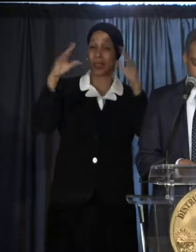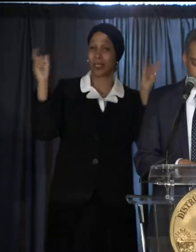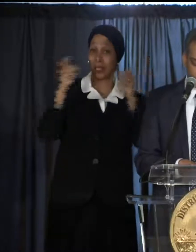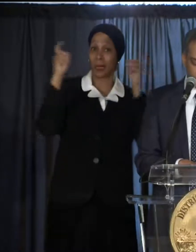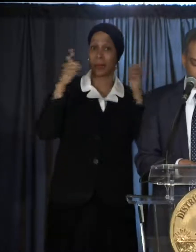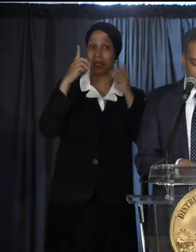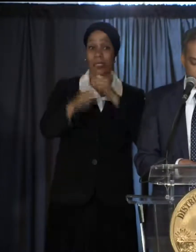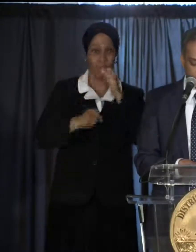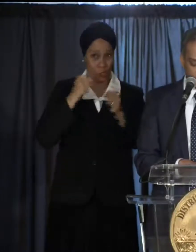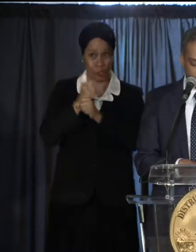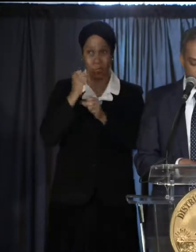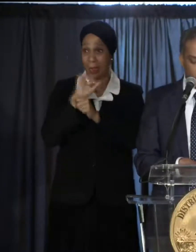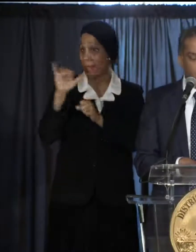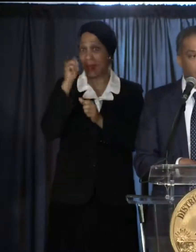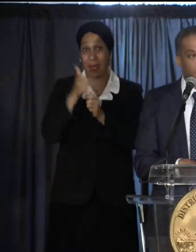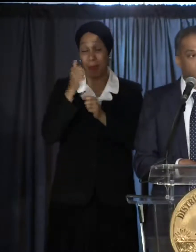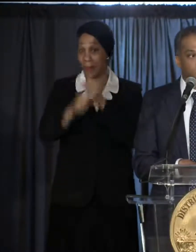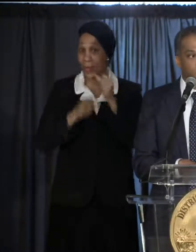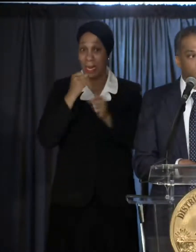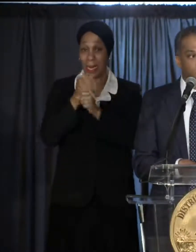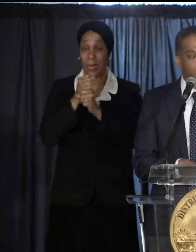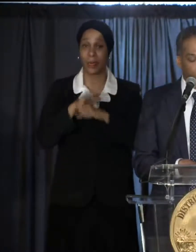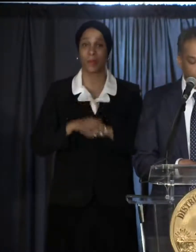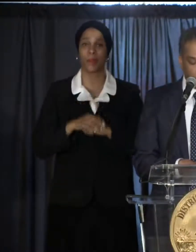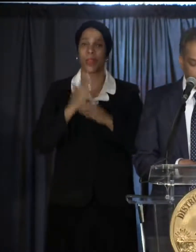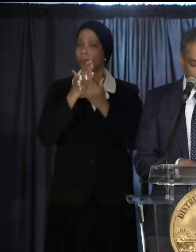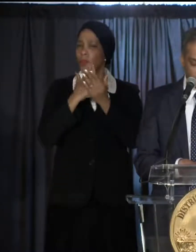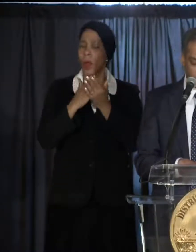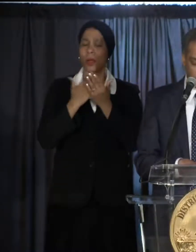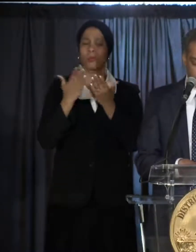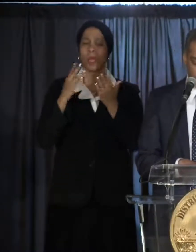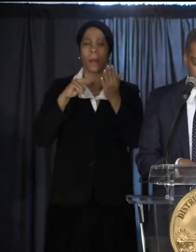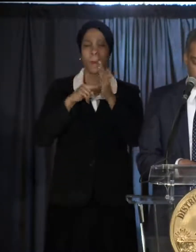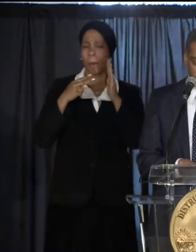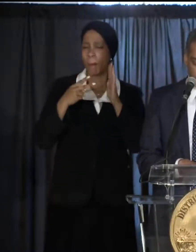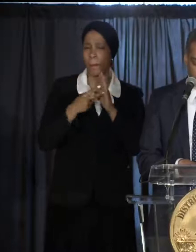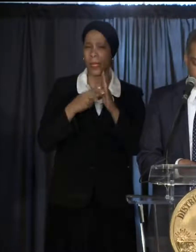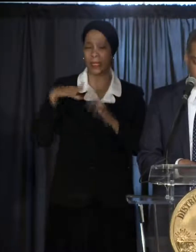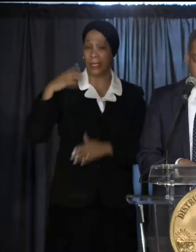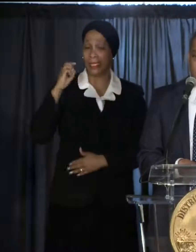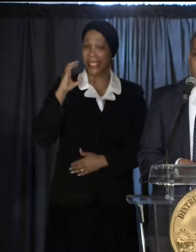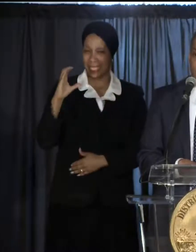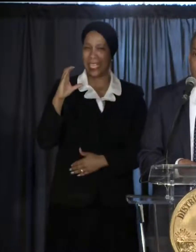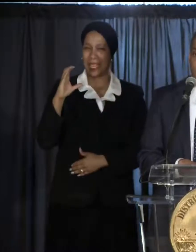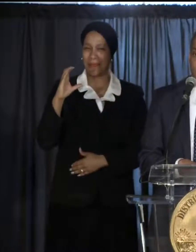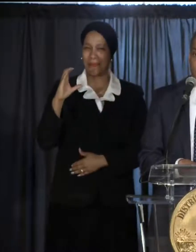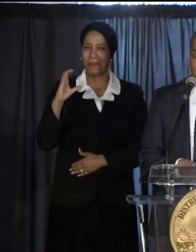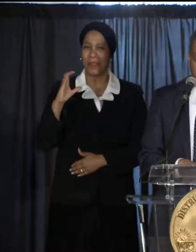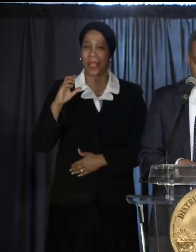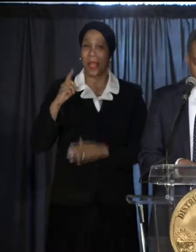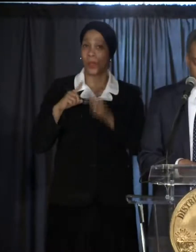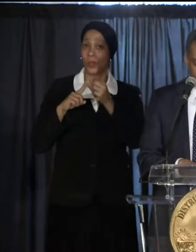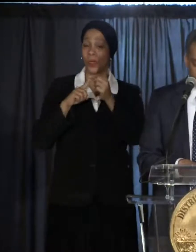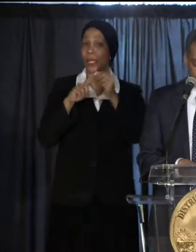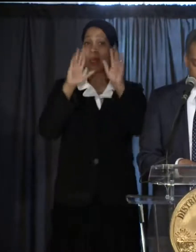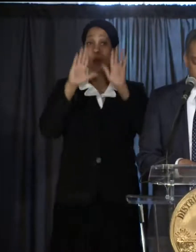YEAR JUST LIKE EVERY YEAR. IT IS PART OF WHAT MAKES THE DISTRICT OF COLUMBIA SUCH A UNIQUE AND WONDERFUL PLACE